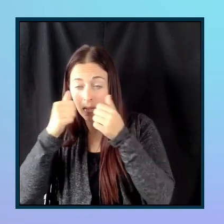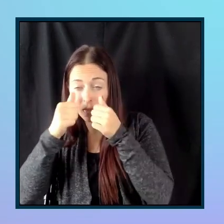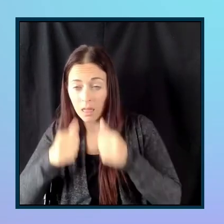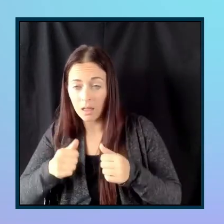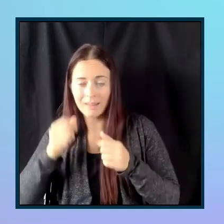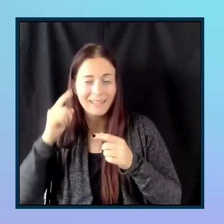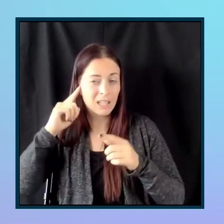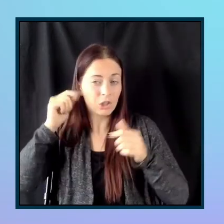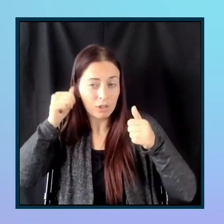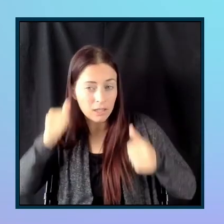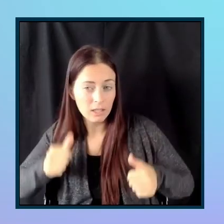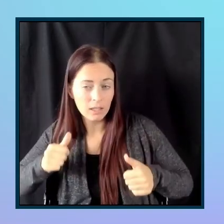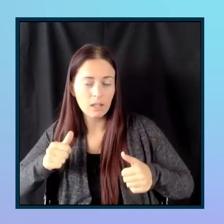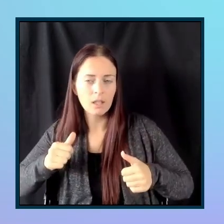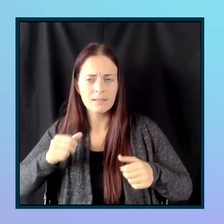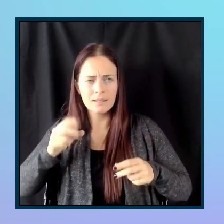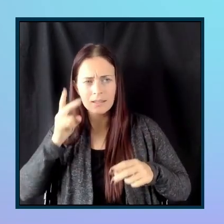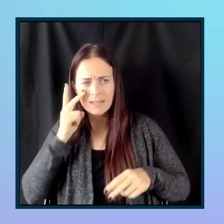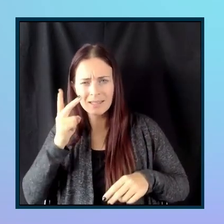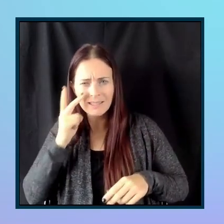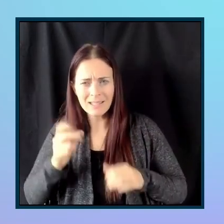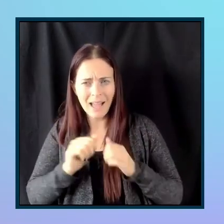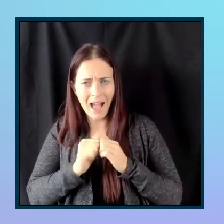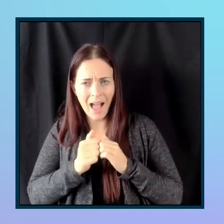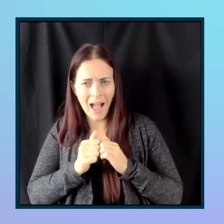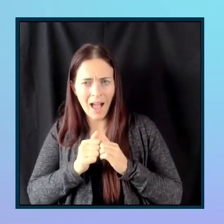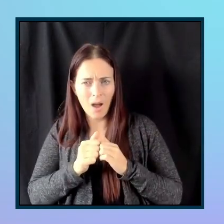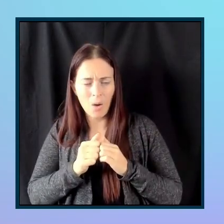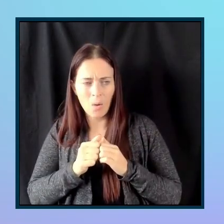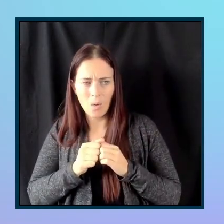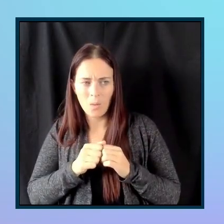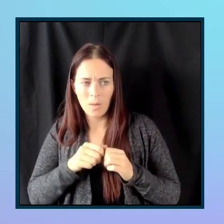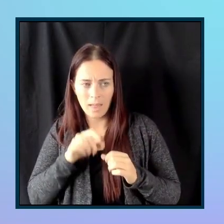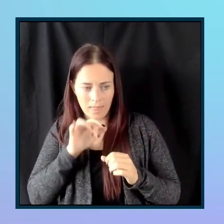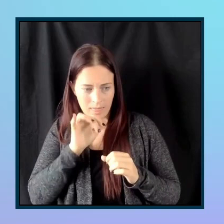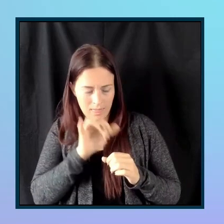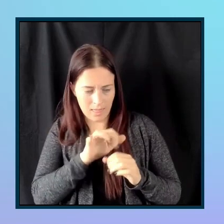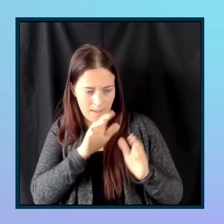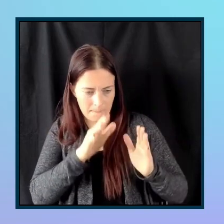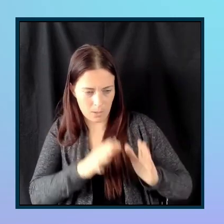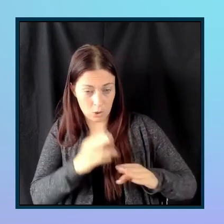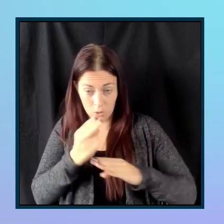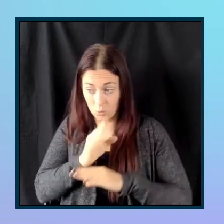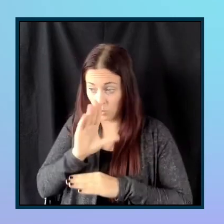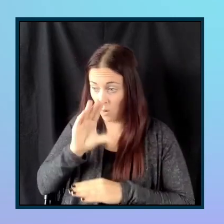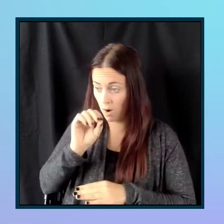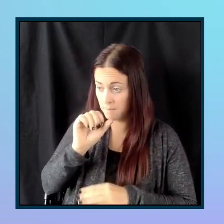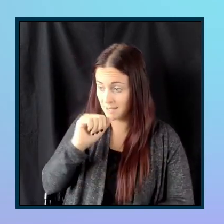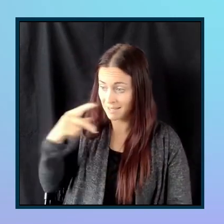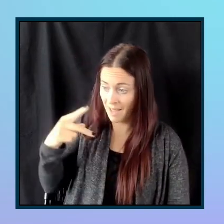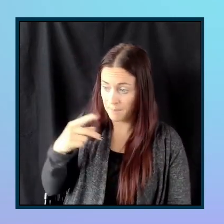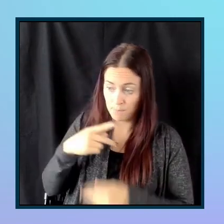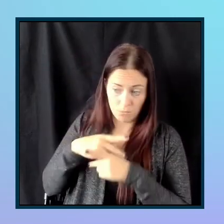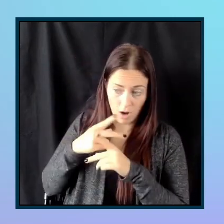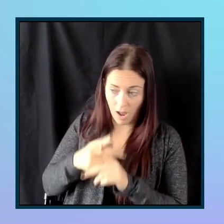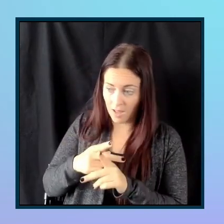watch them operate an app or use your company's product, and really try to empathize with what they're doing, and then promote that story,